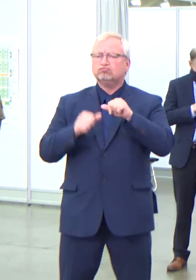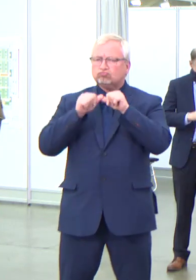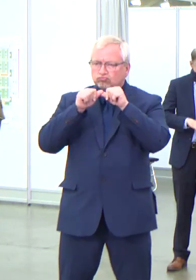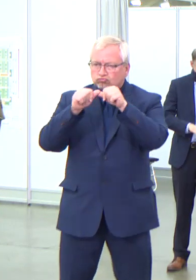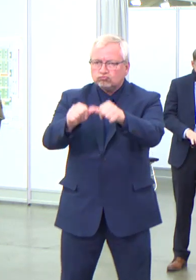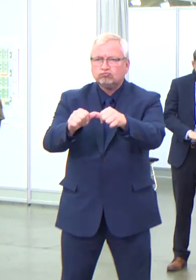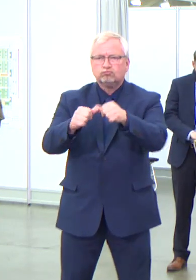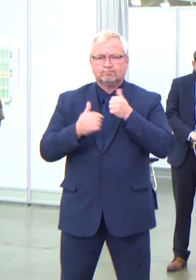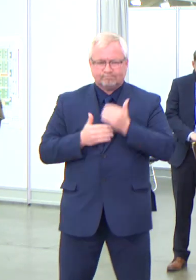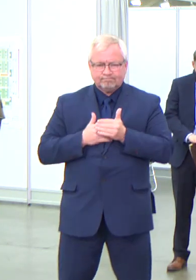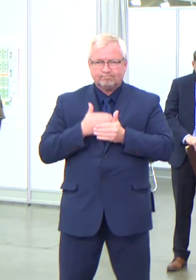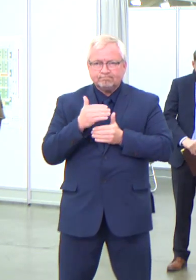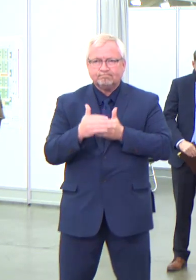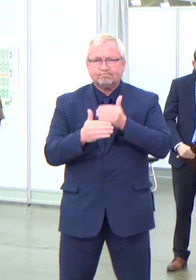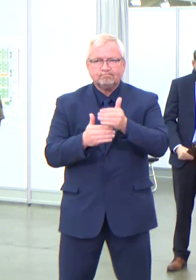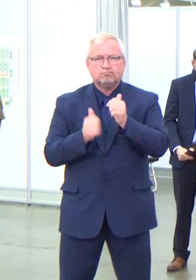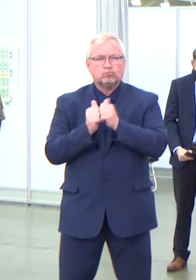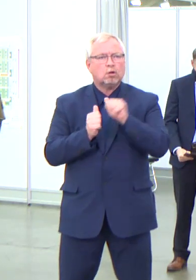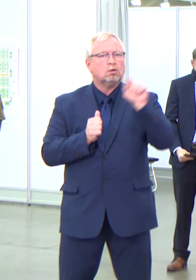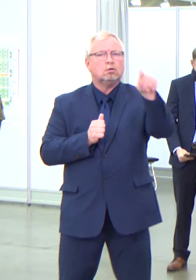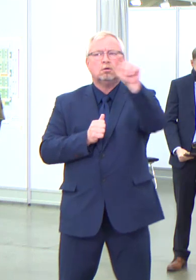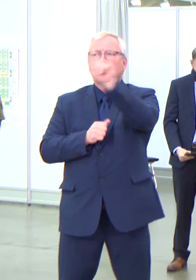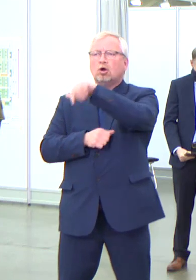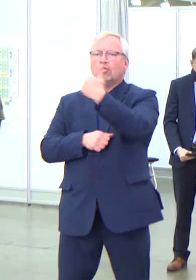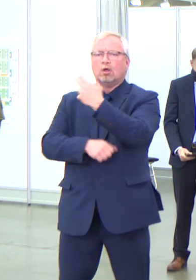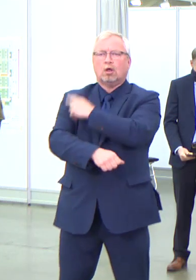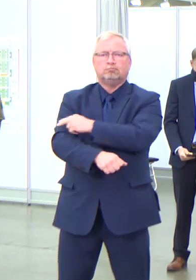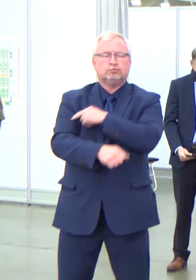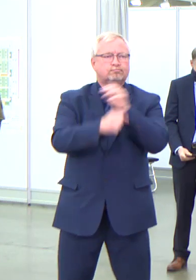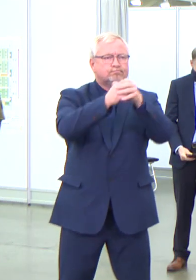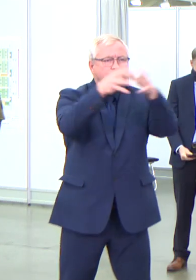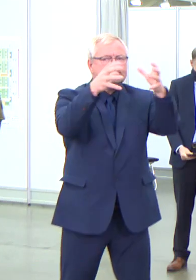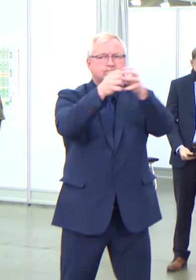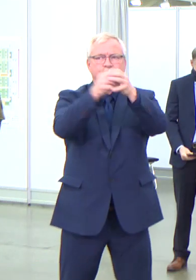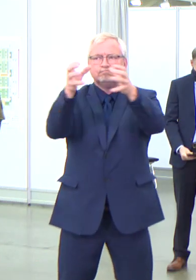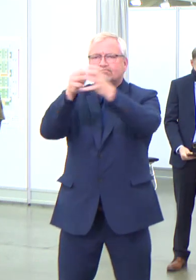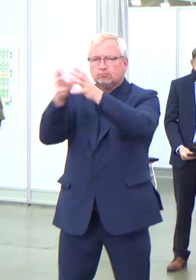. We're also continuing to make rapid progress on our other hospital surge efforts across the